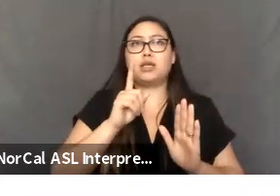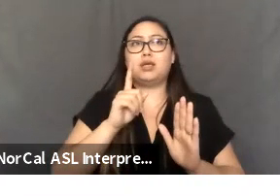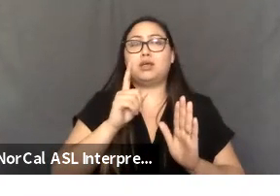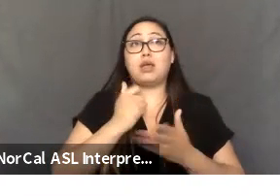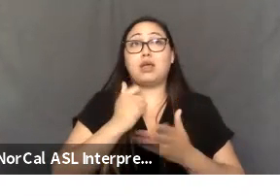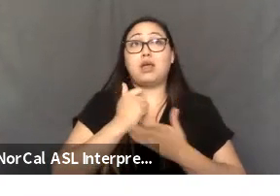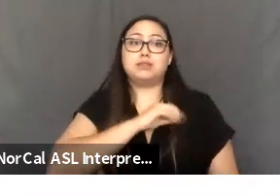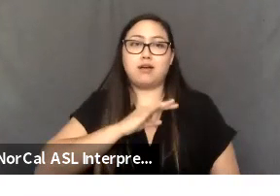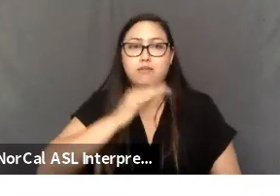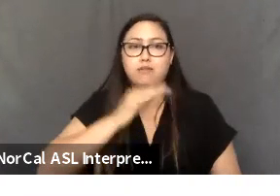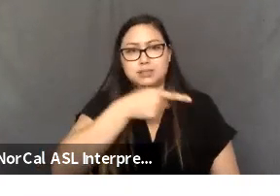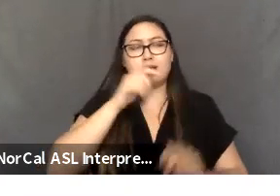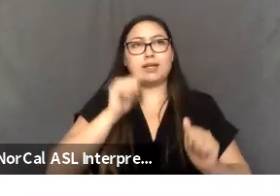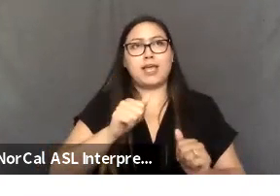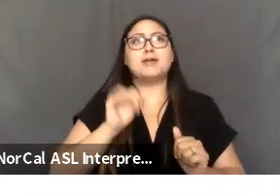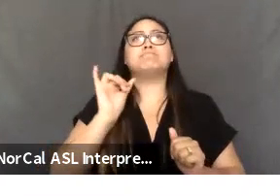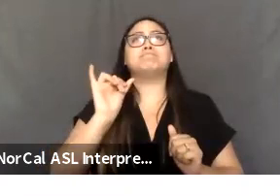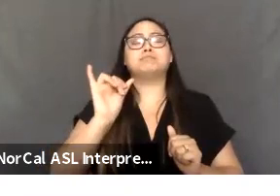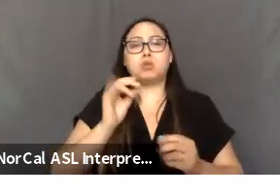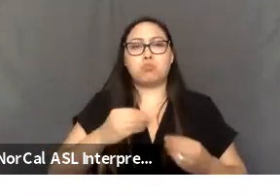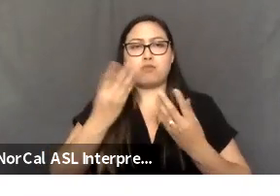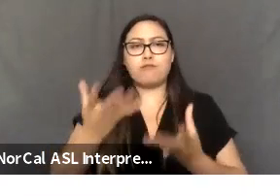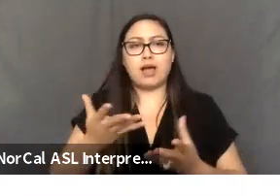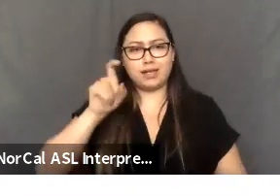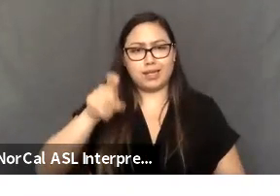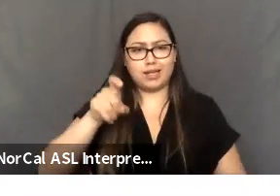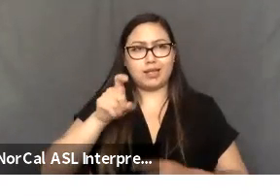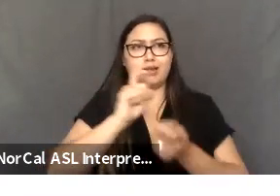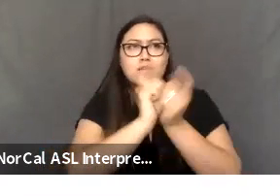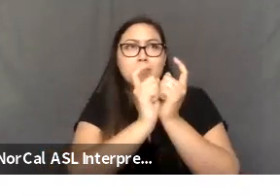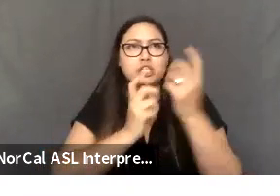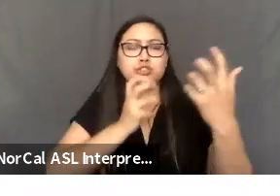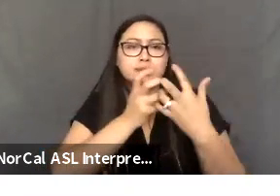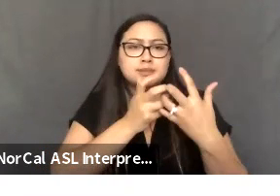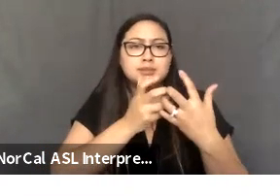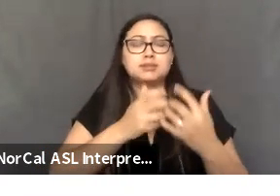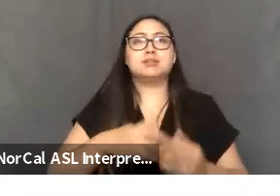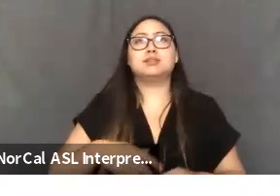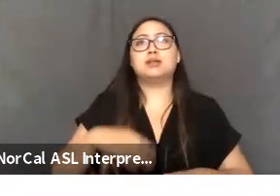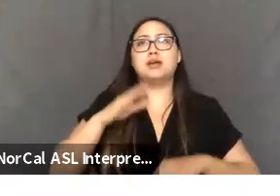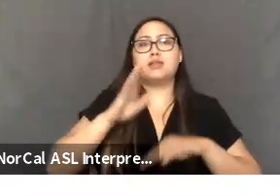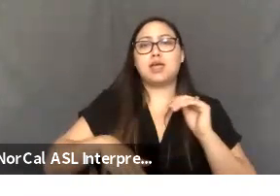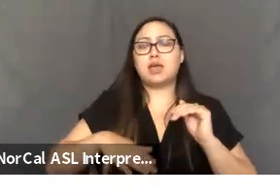way for them to proactively provide these needed accommodations instead of being more reactive and